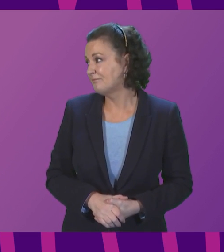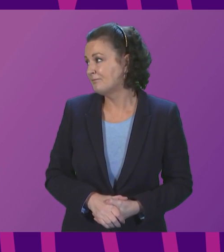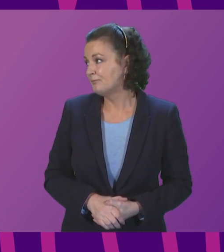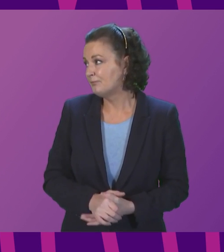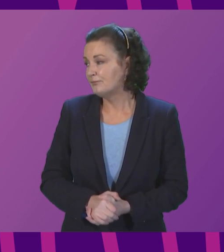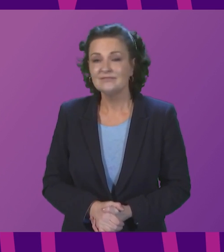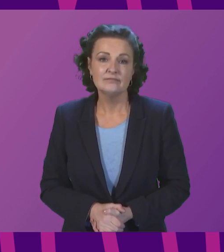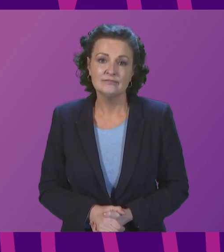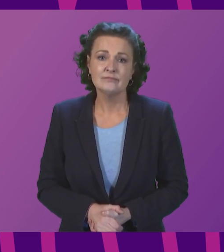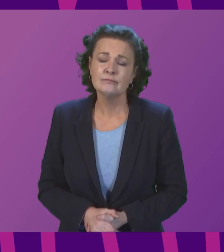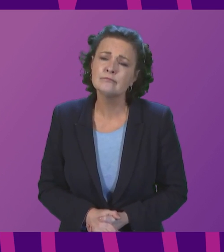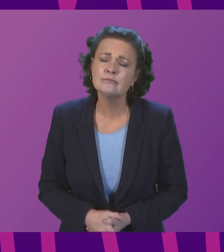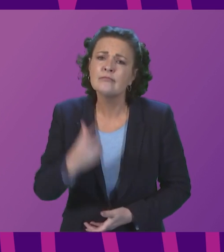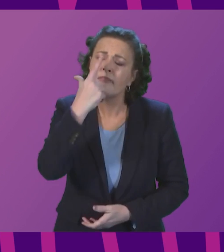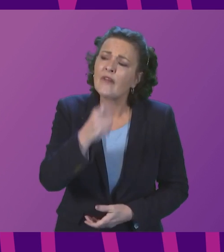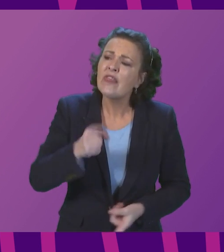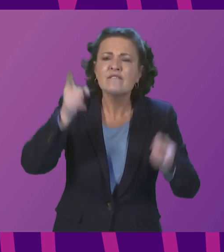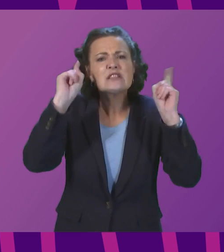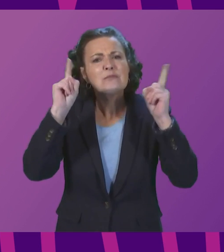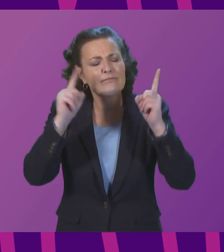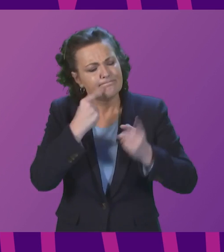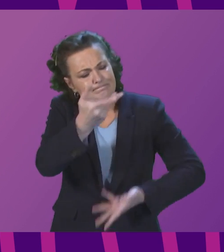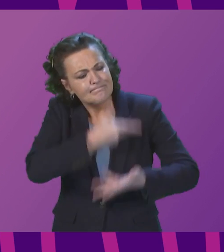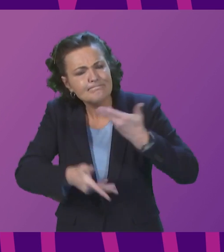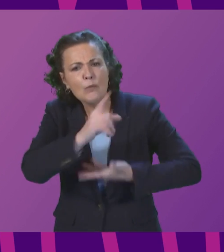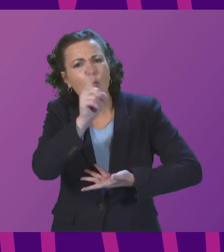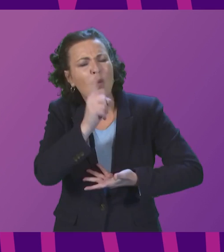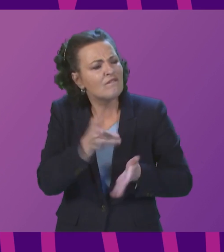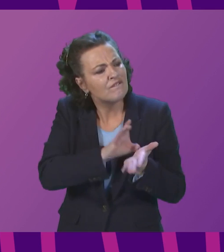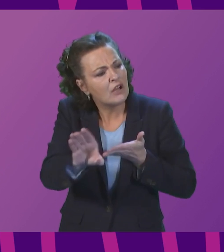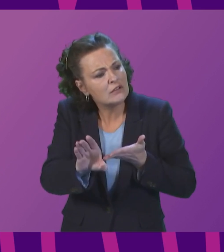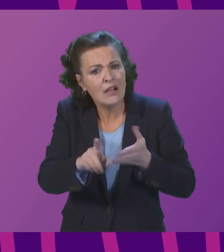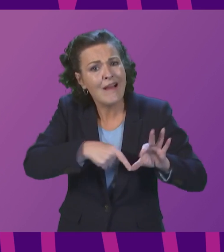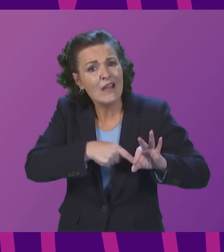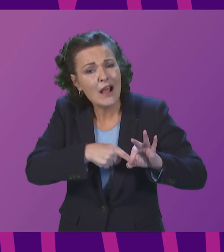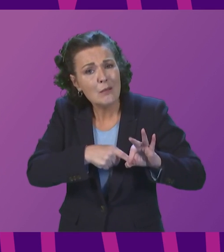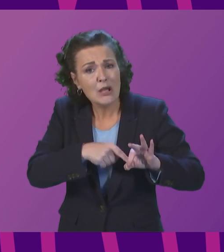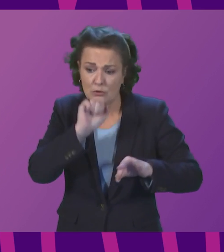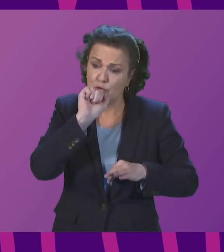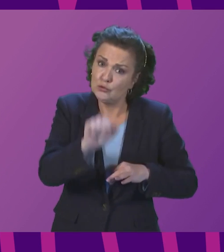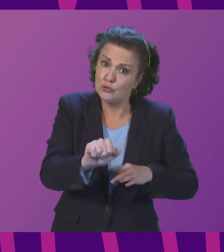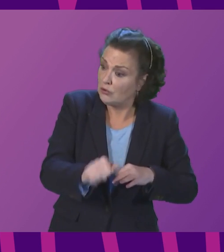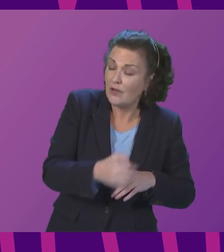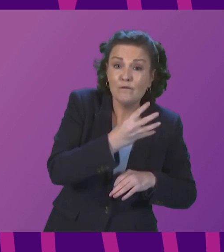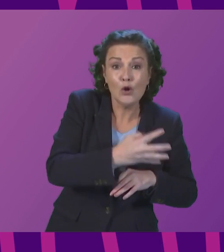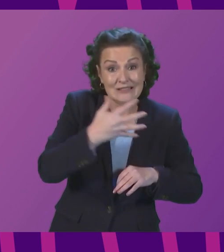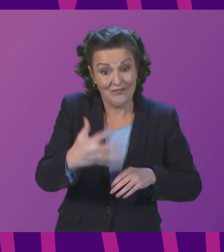Will the First Minister outline what funding has been made available for the 45 hectares of peatlands at Langlands Moss?